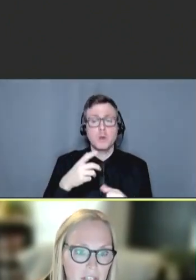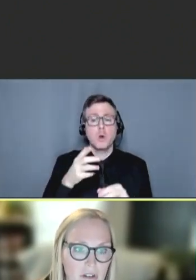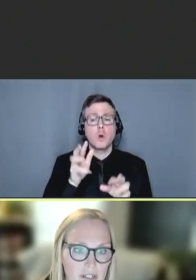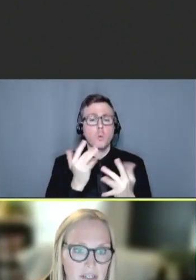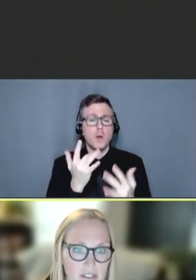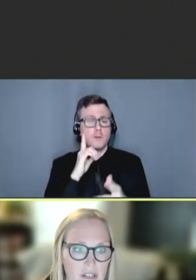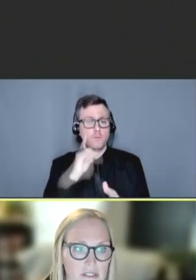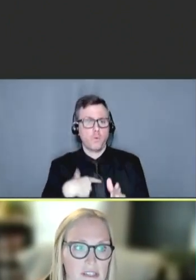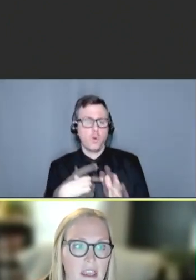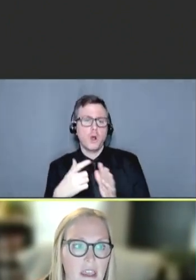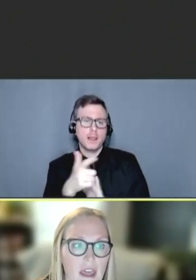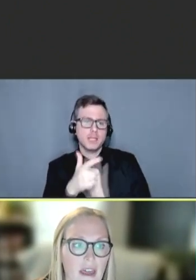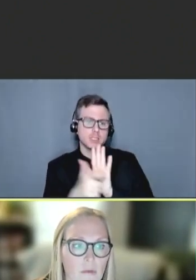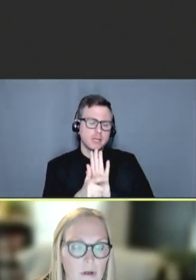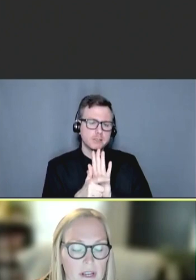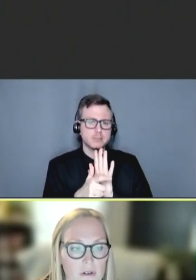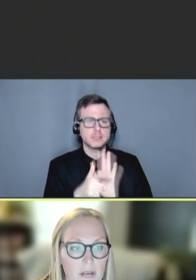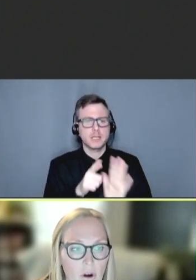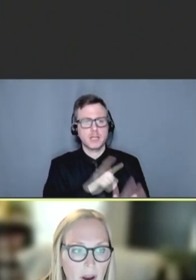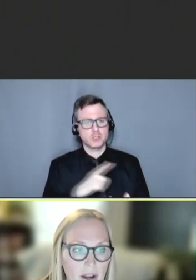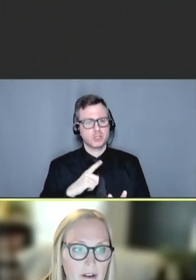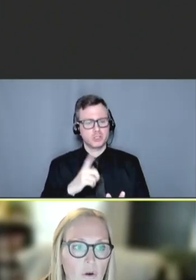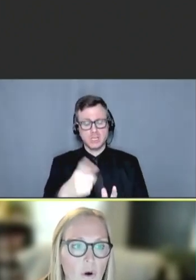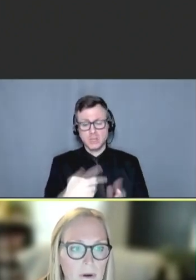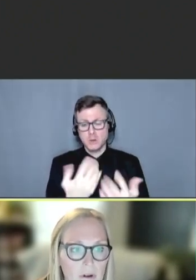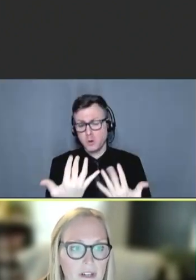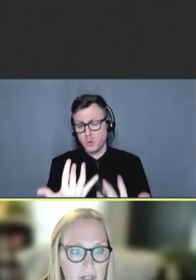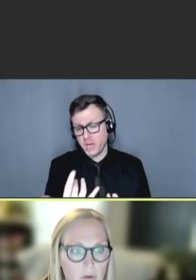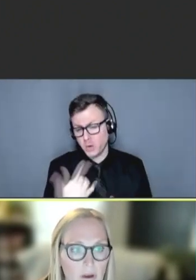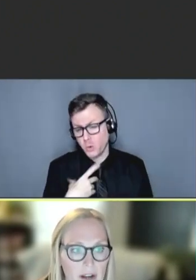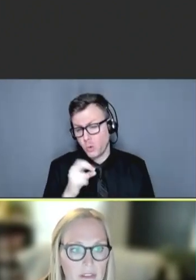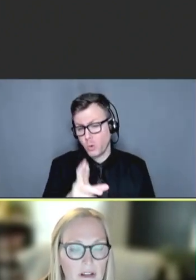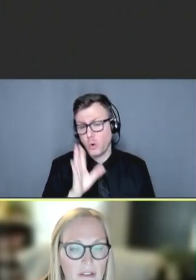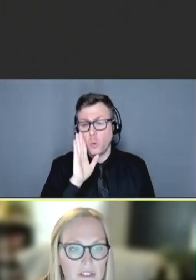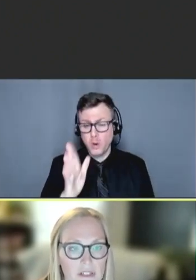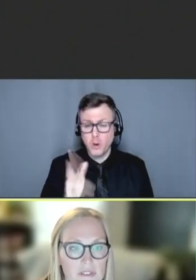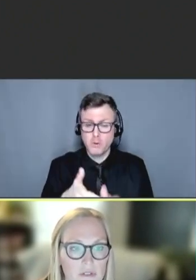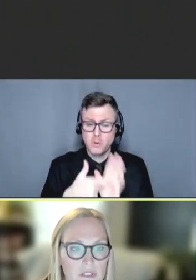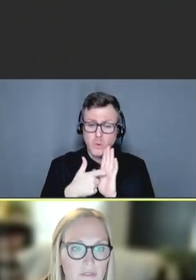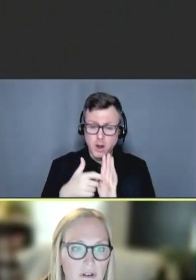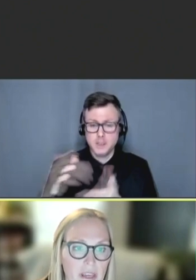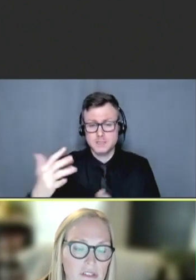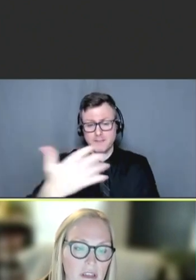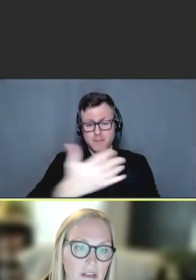jurisdictions that were either requiring, or were going to require the collection of Soji information.